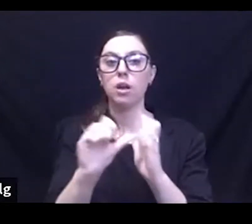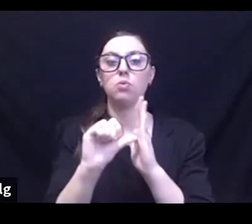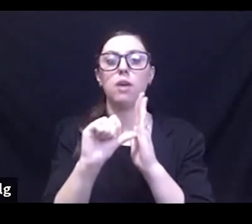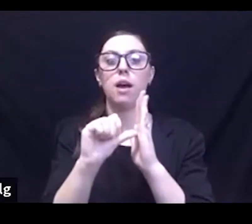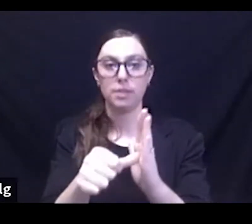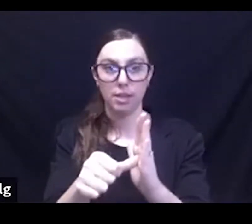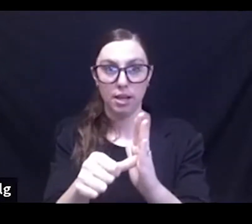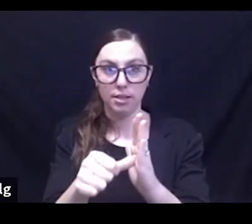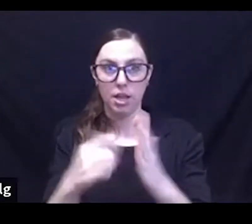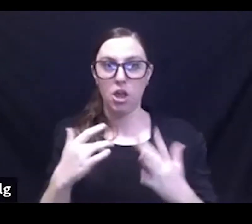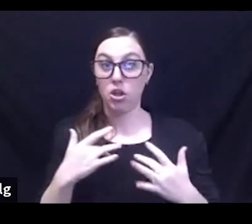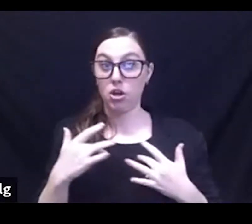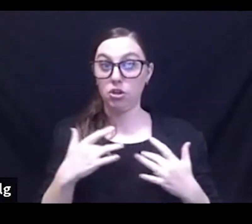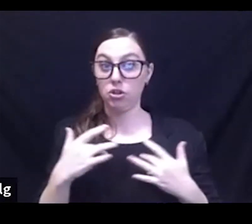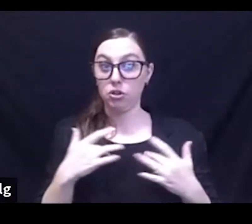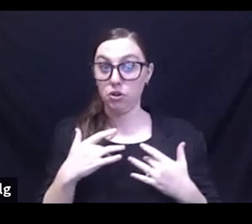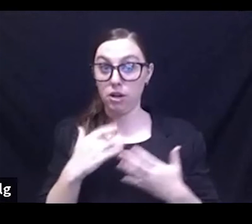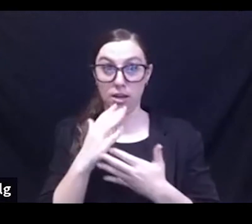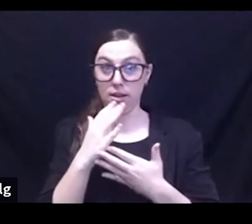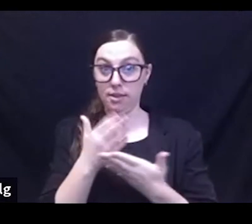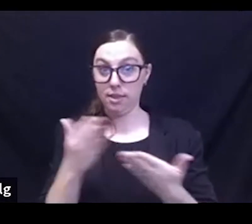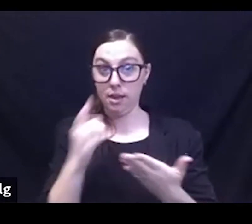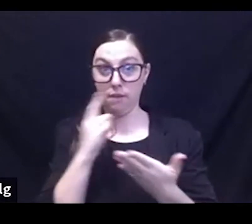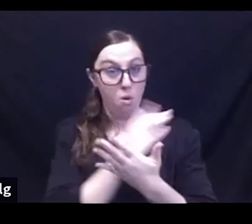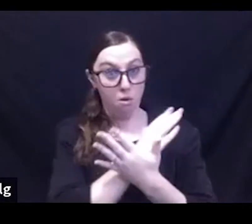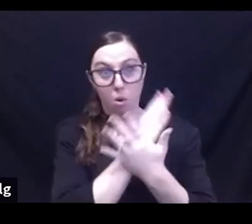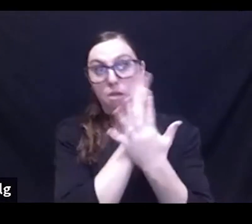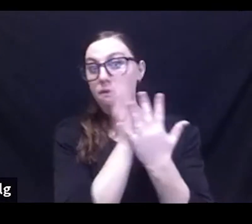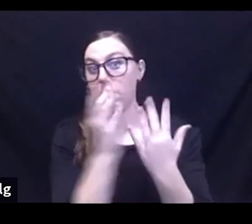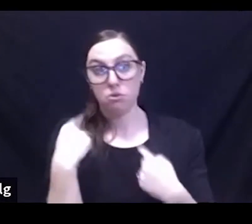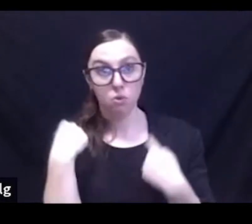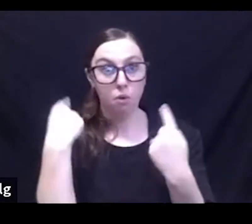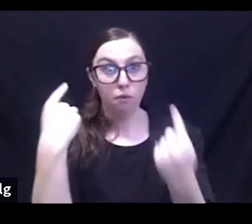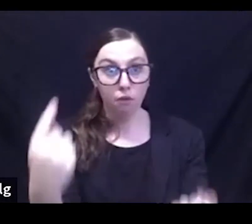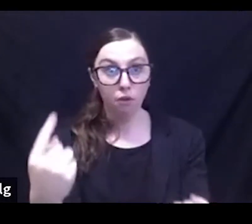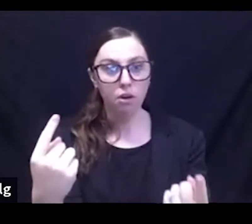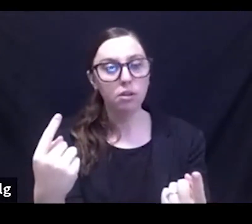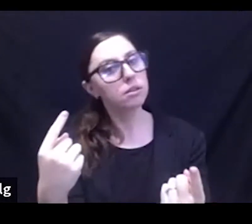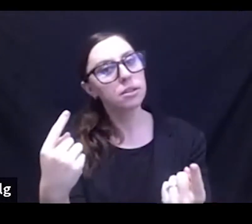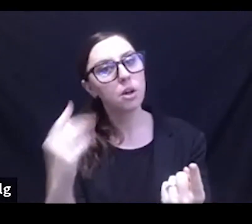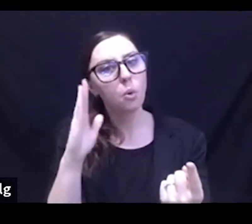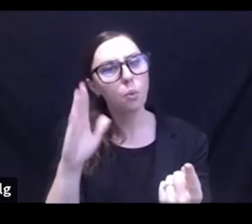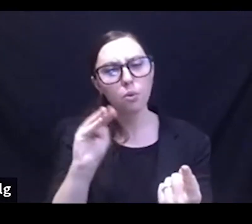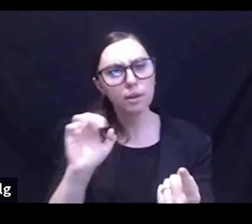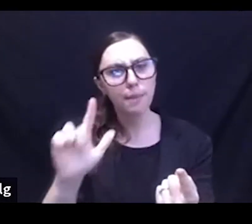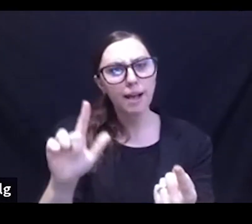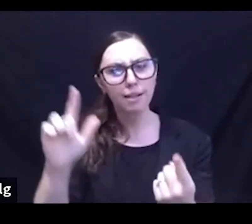the concerning aspect of all of this, which is the question of whether or not Michael would have EVER been